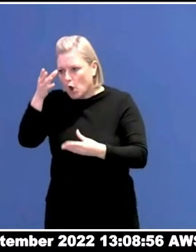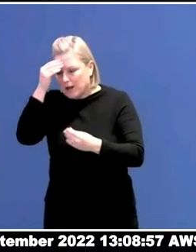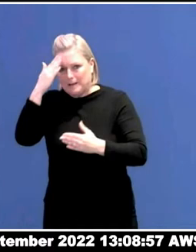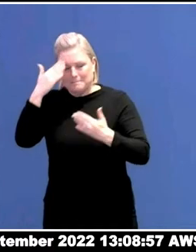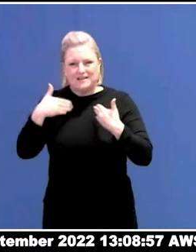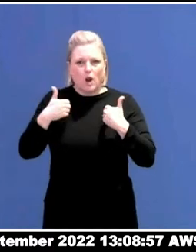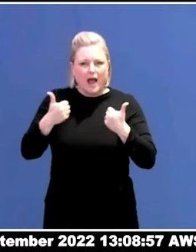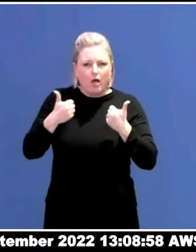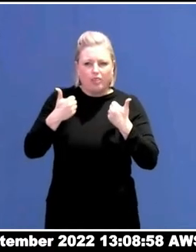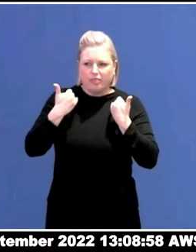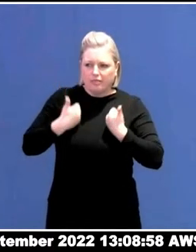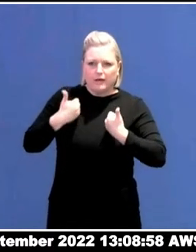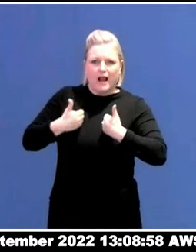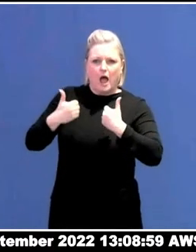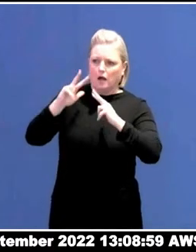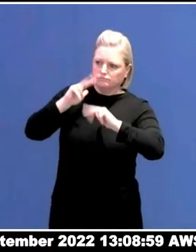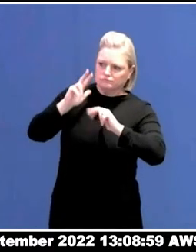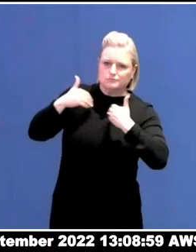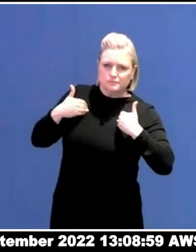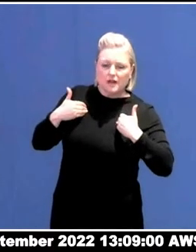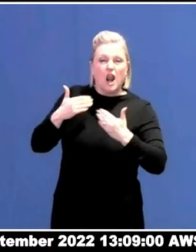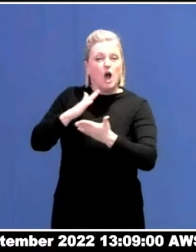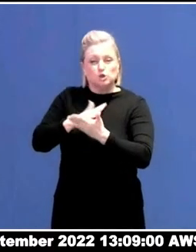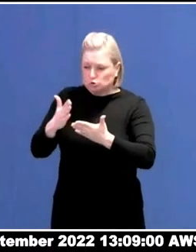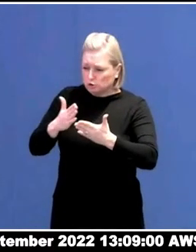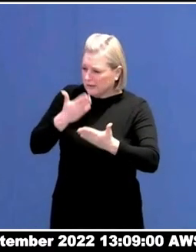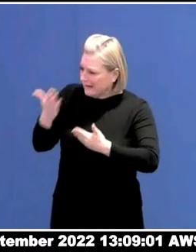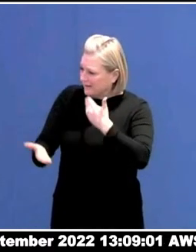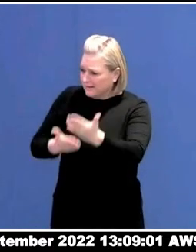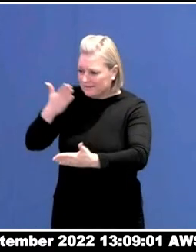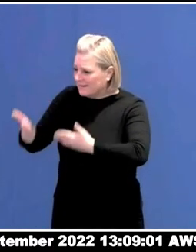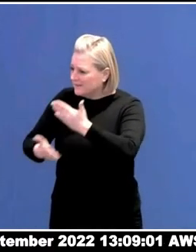really grounded in a recovery-based approach and person-centred approach based on human